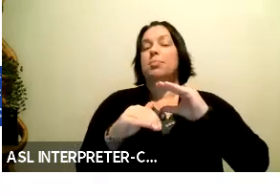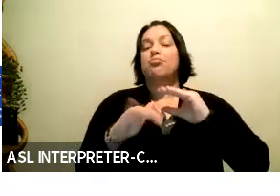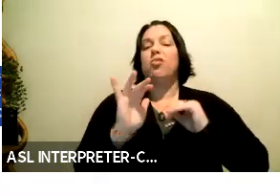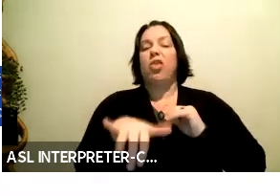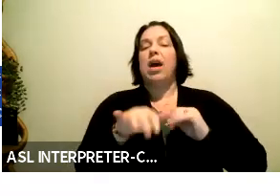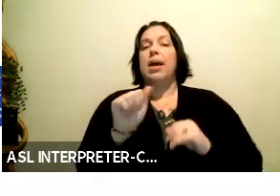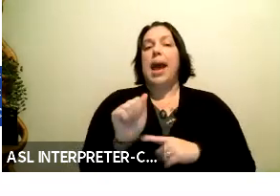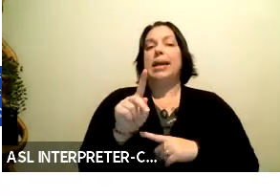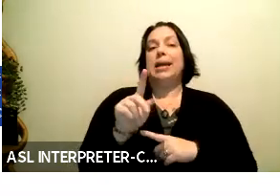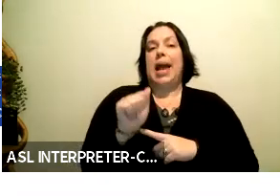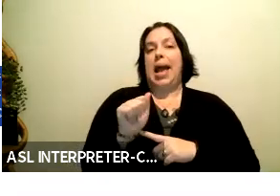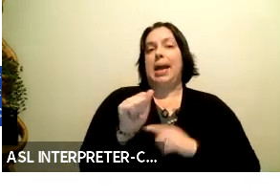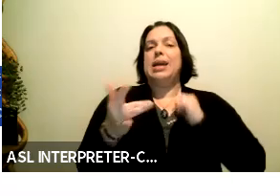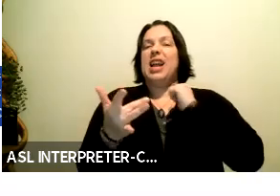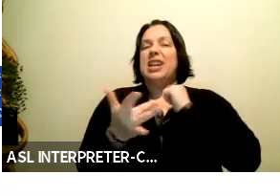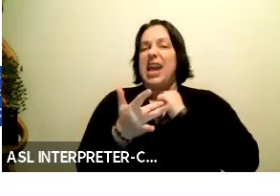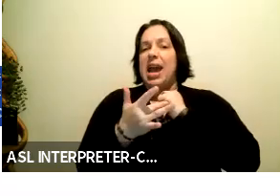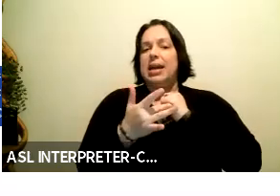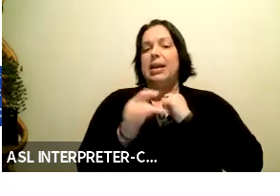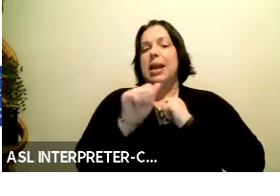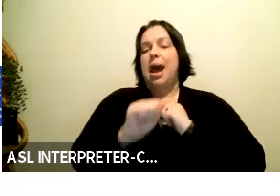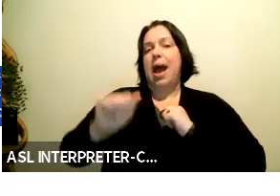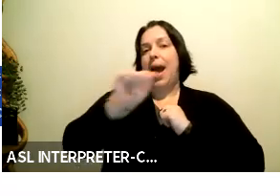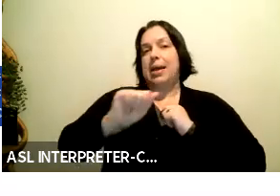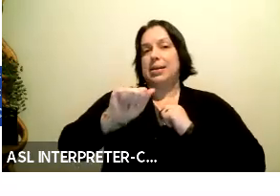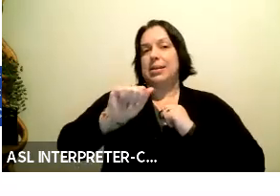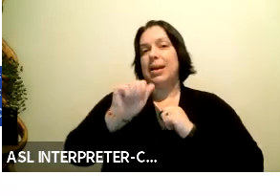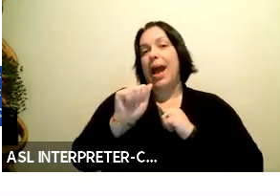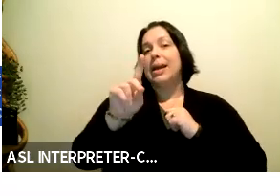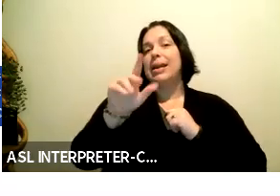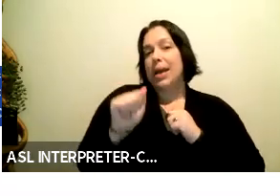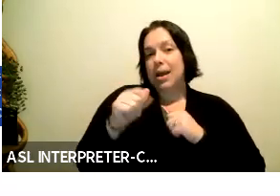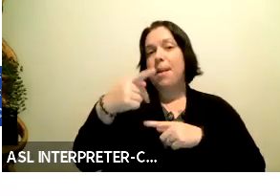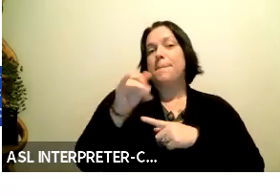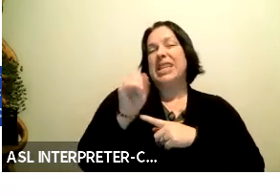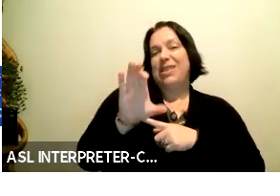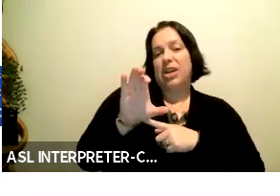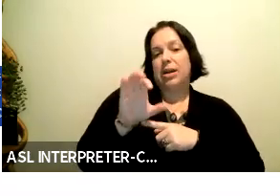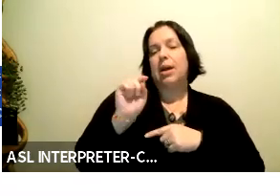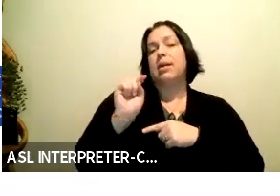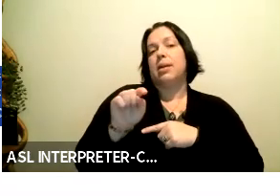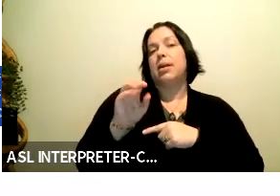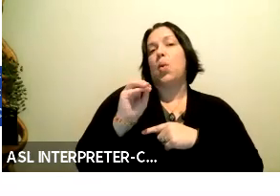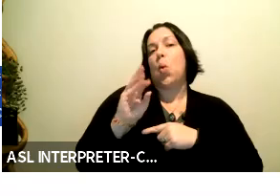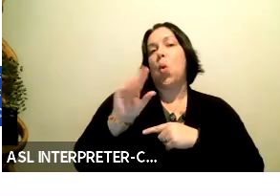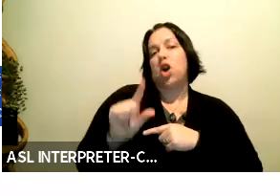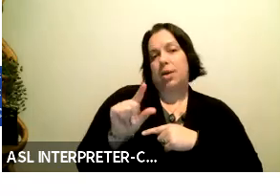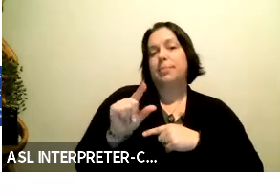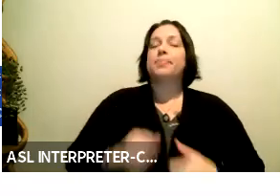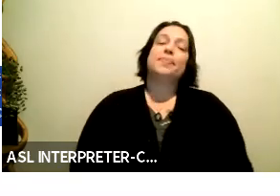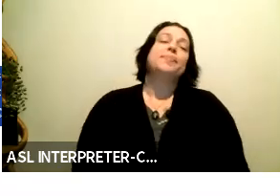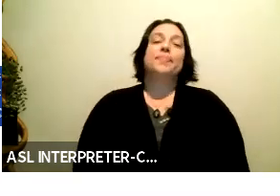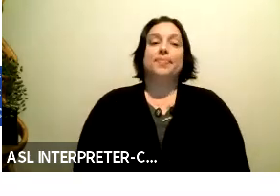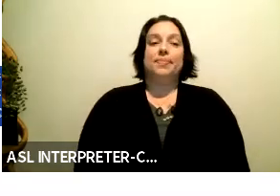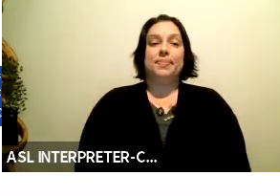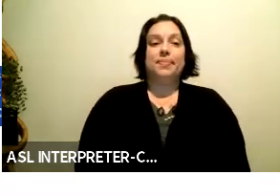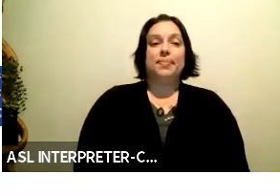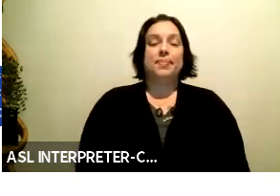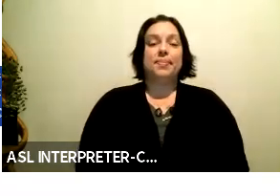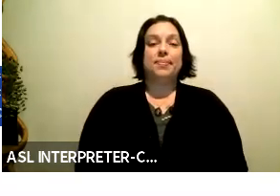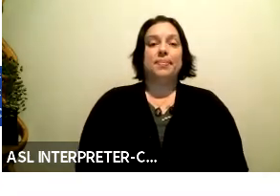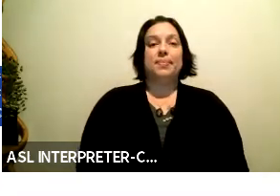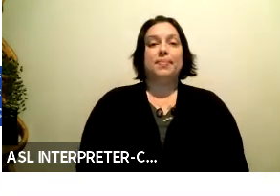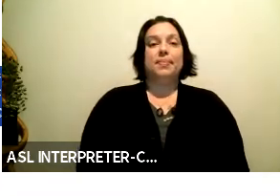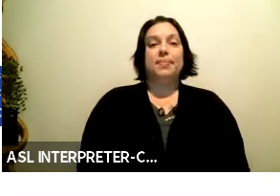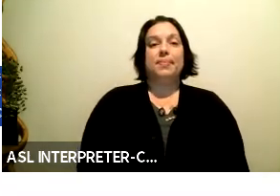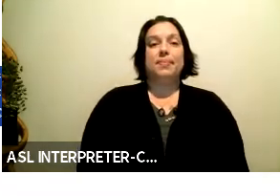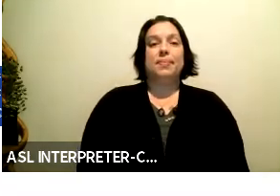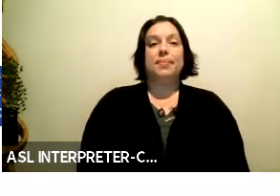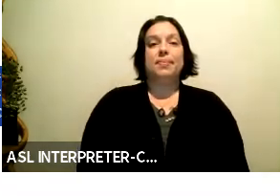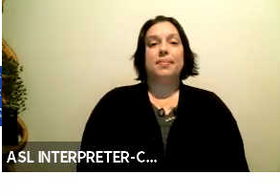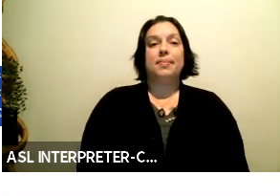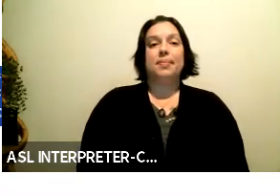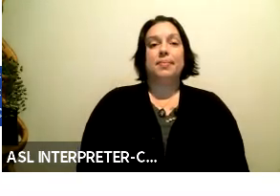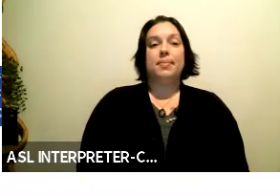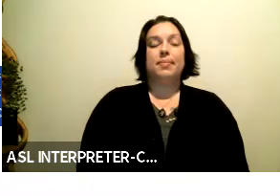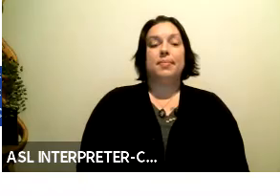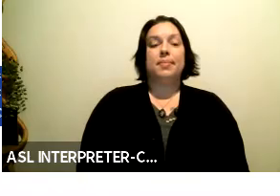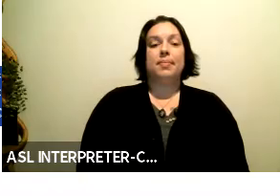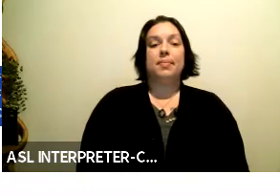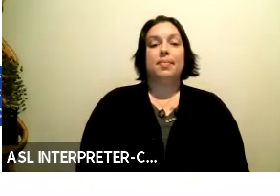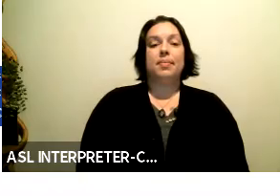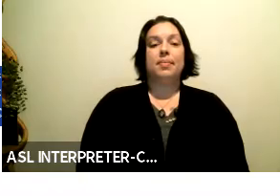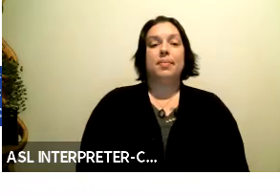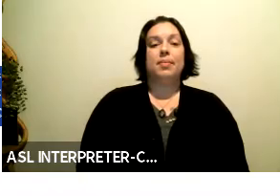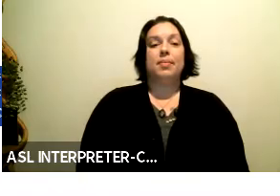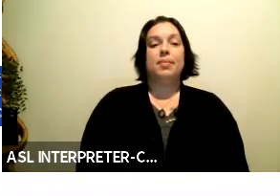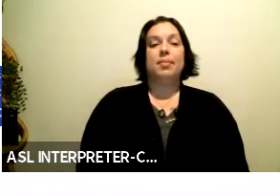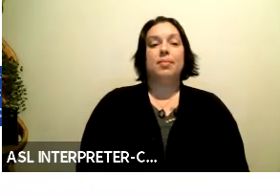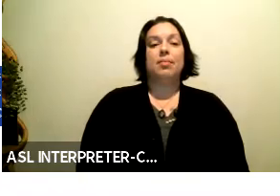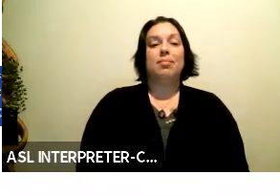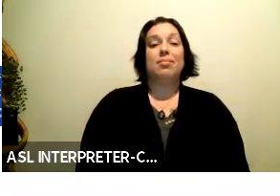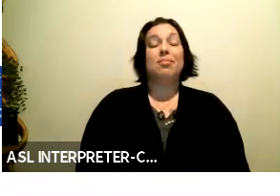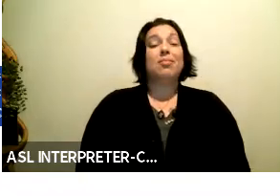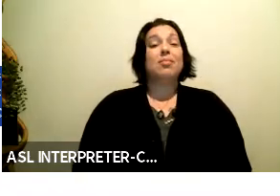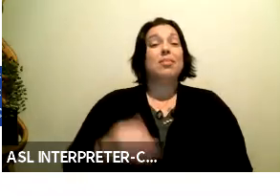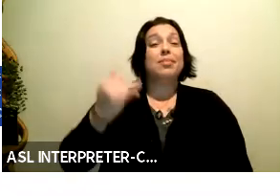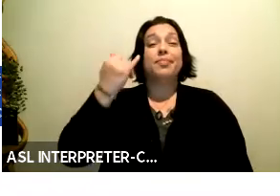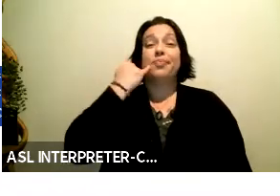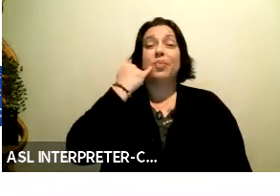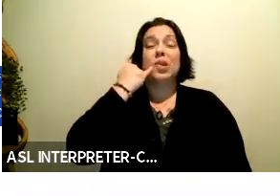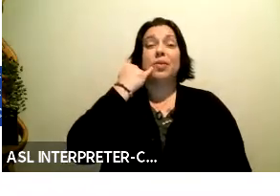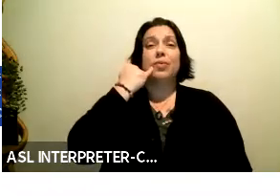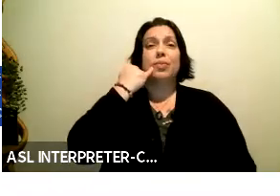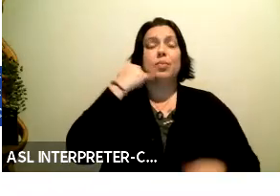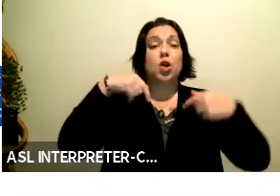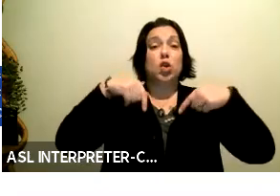adatech@adapacific.org. Also, if you experience any technical difficulties during the webinar,